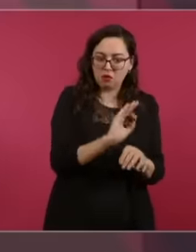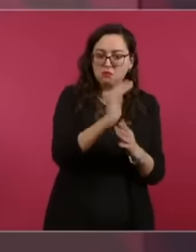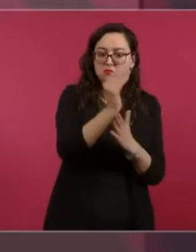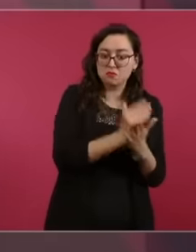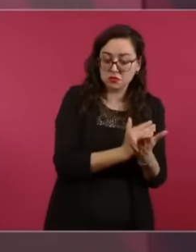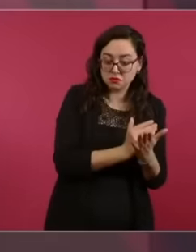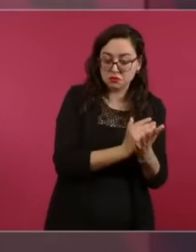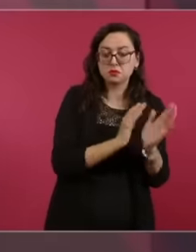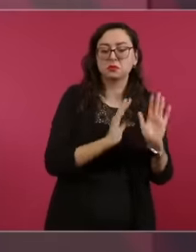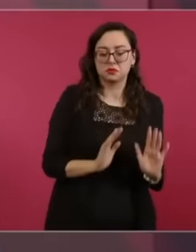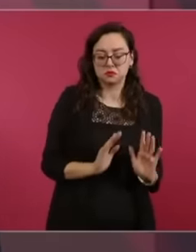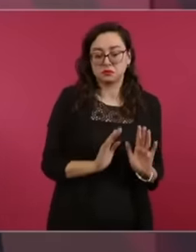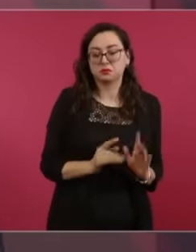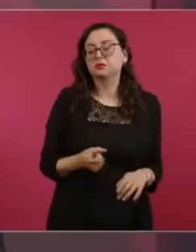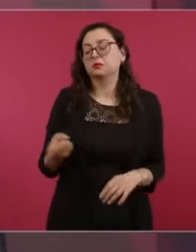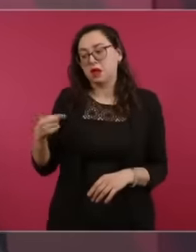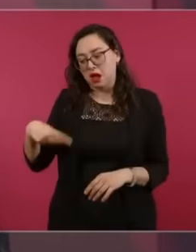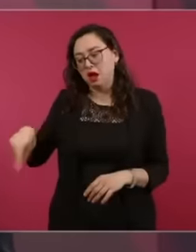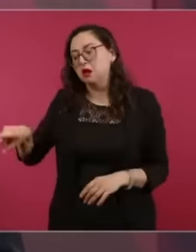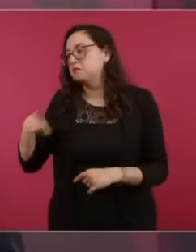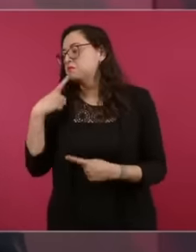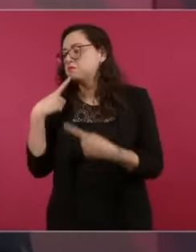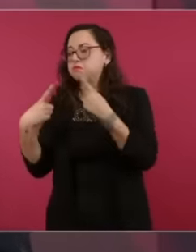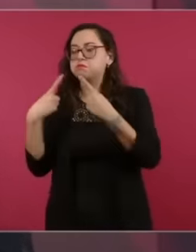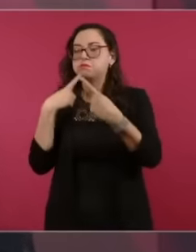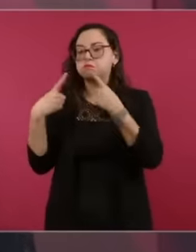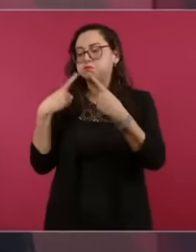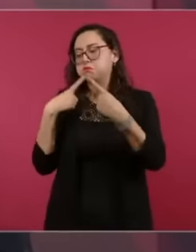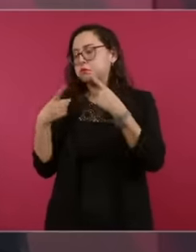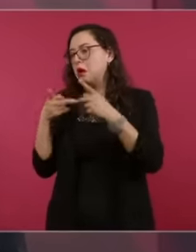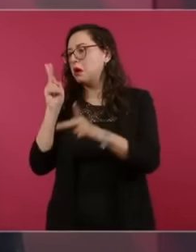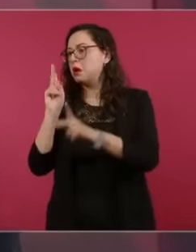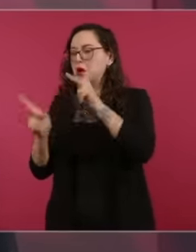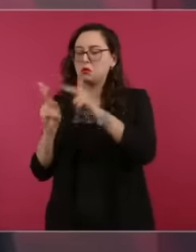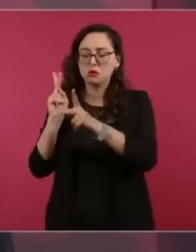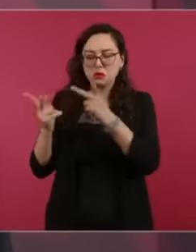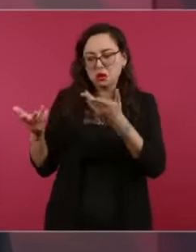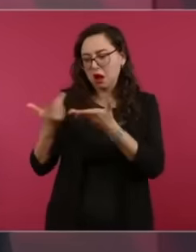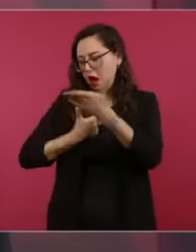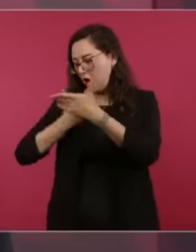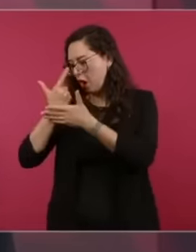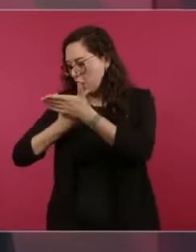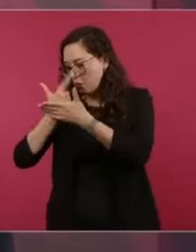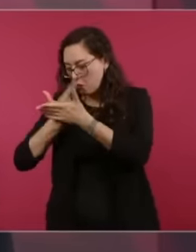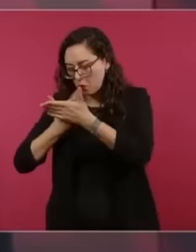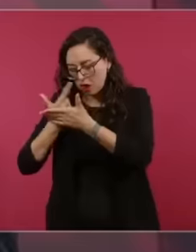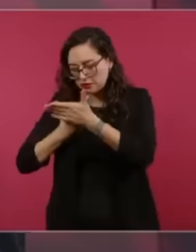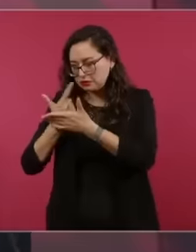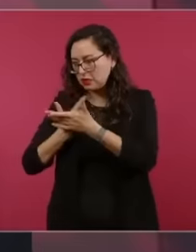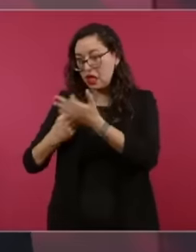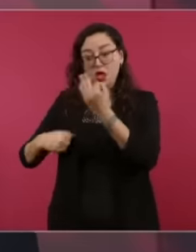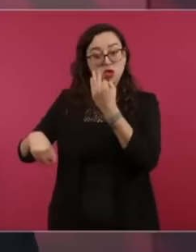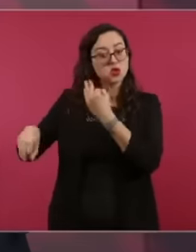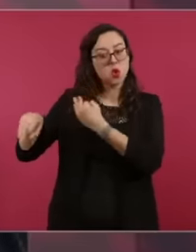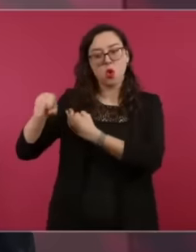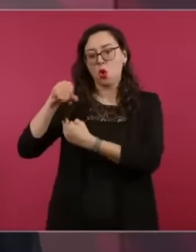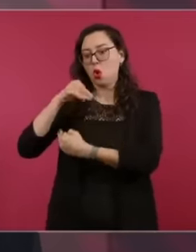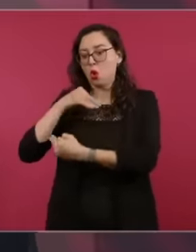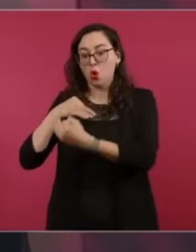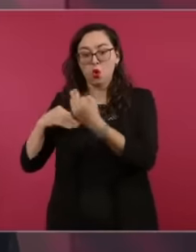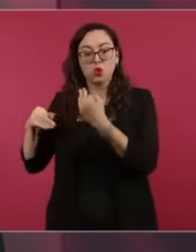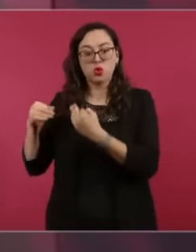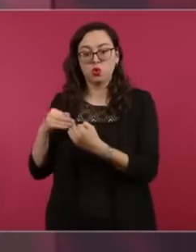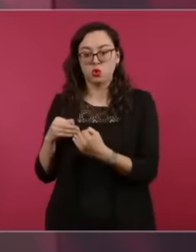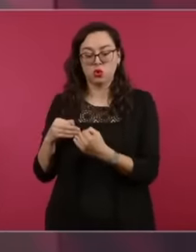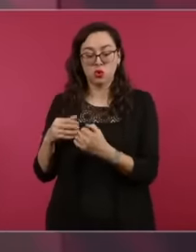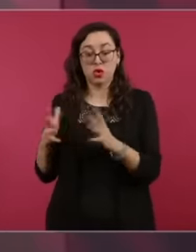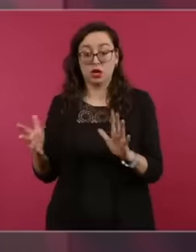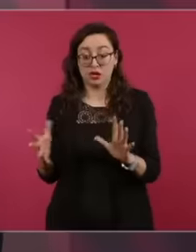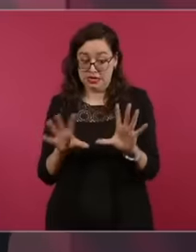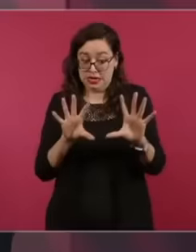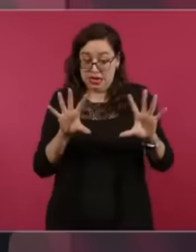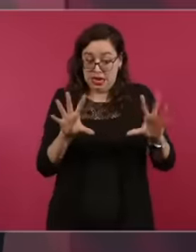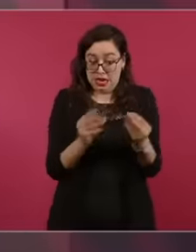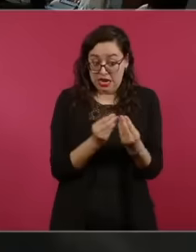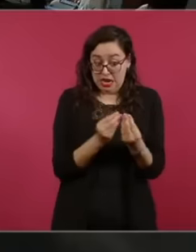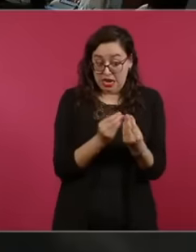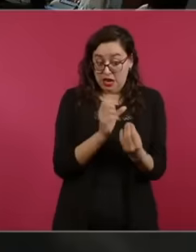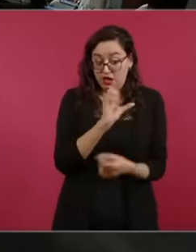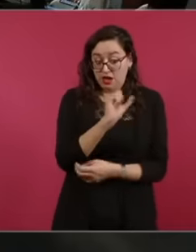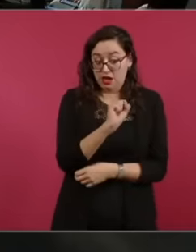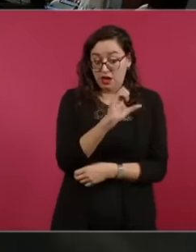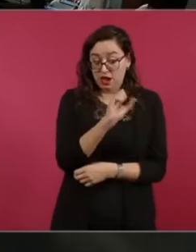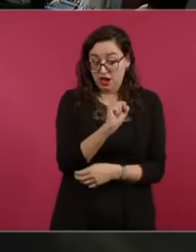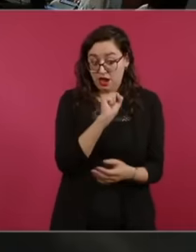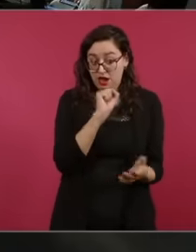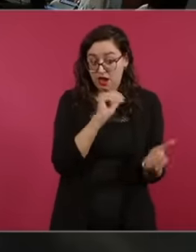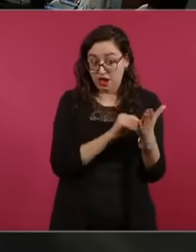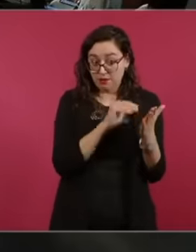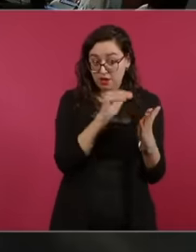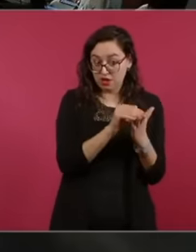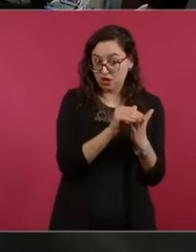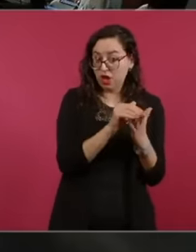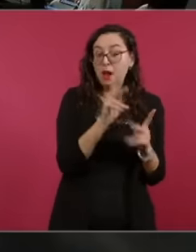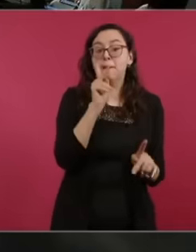how much could be removed from the debt we are not talking about the whole but about a part